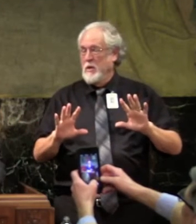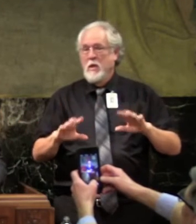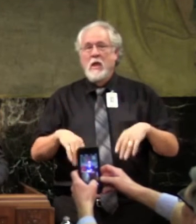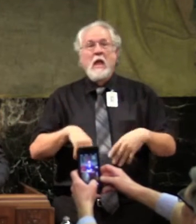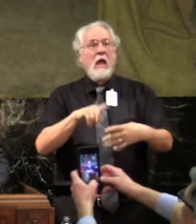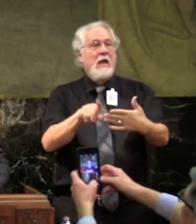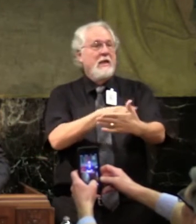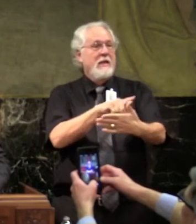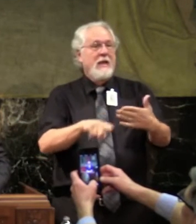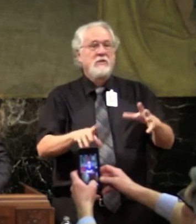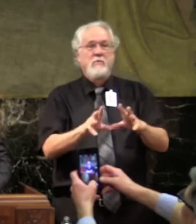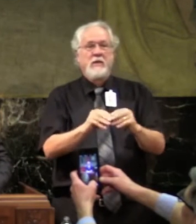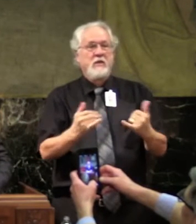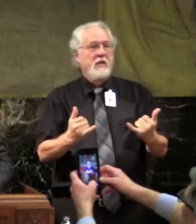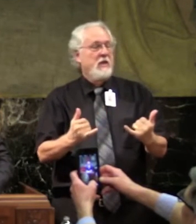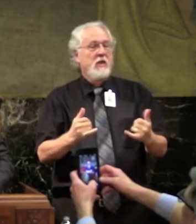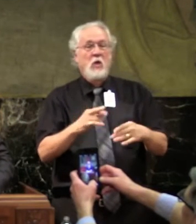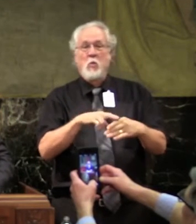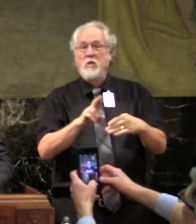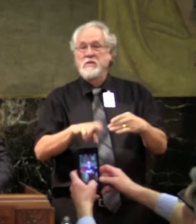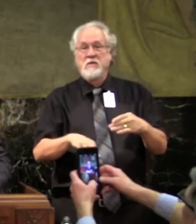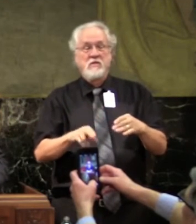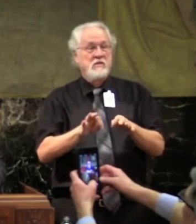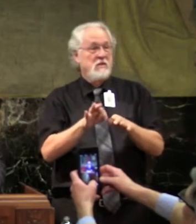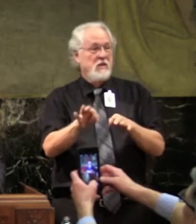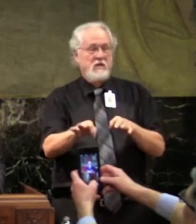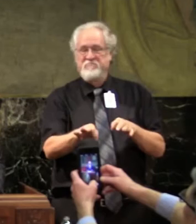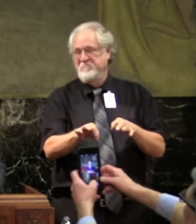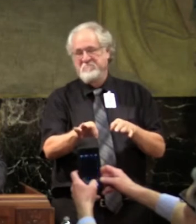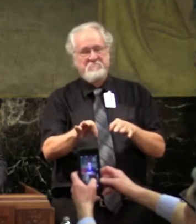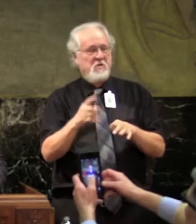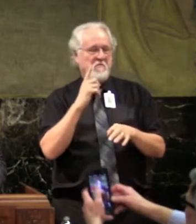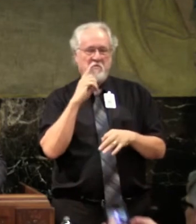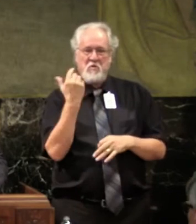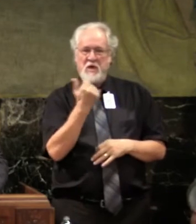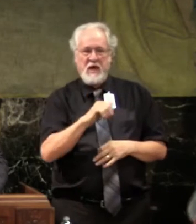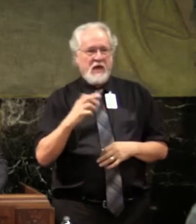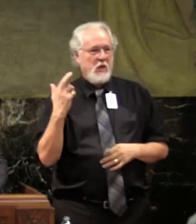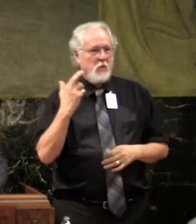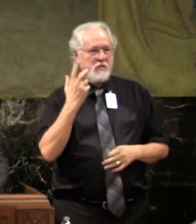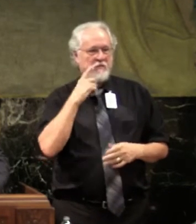today will not result in any delay on any part of the recovery process that